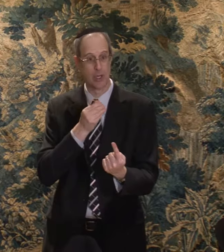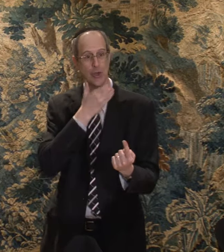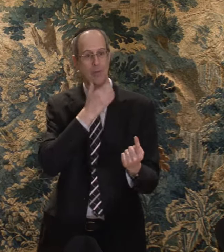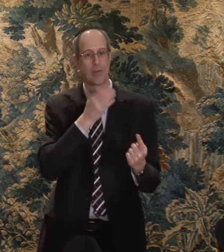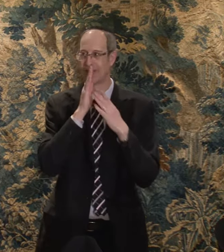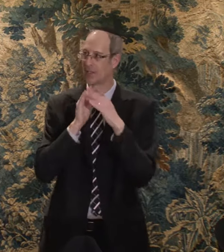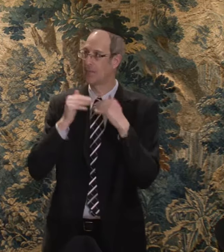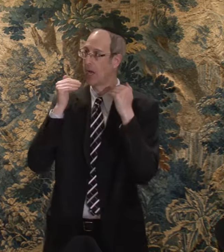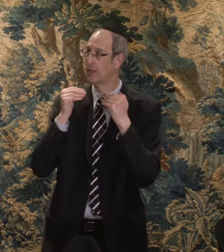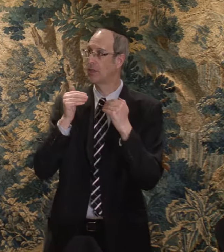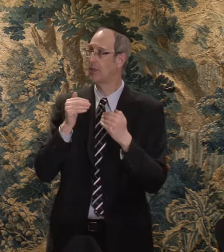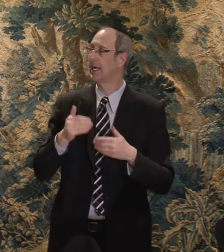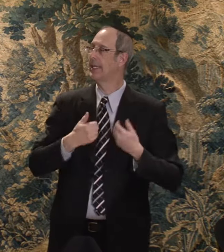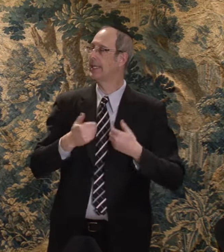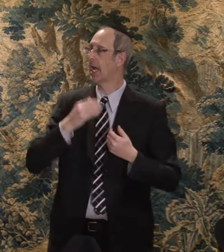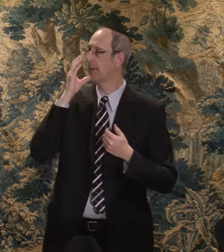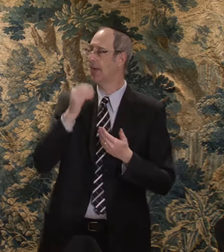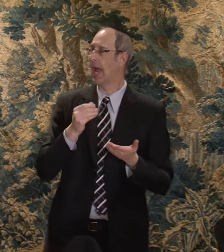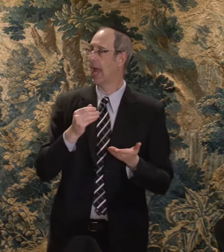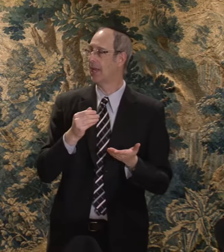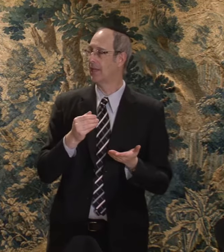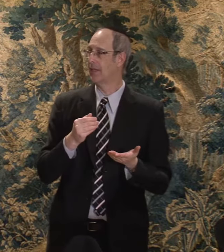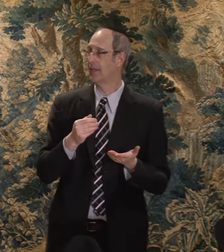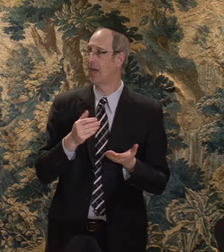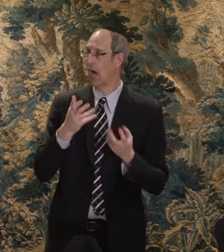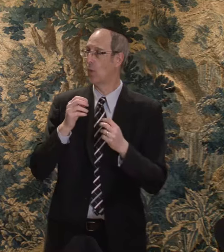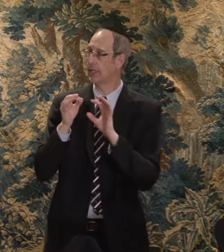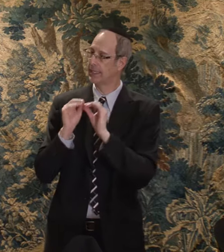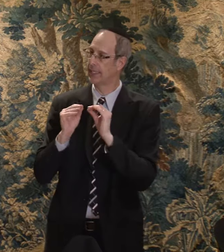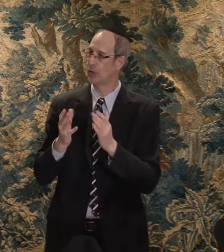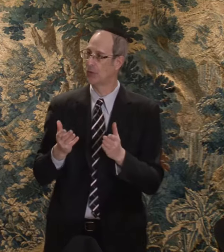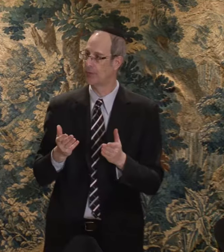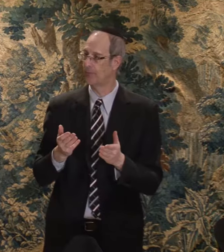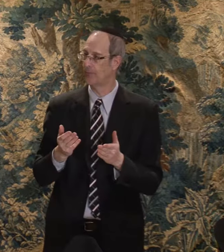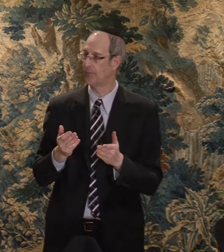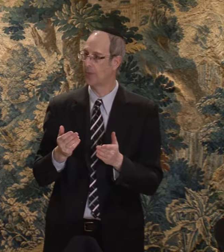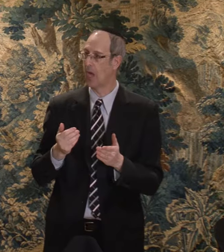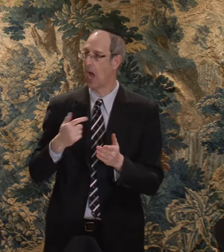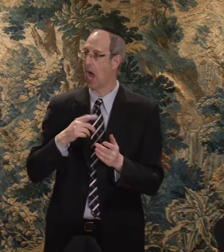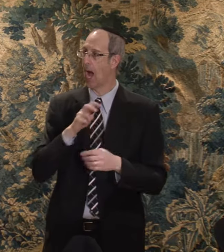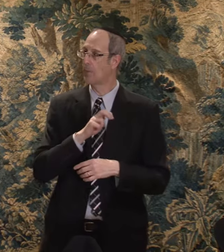on him he says younger man has willed the episodes Lennon I want to teach you something he said I'm traveling with my Rebbetzin